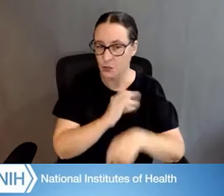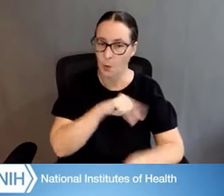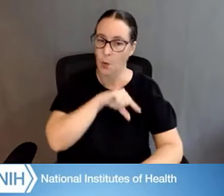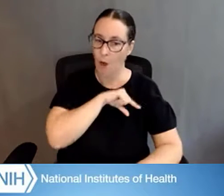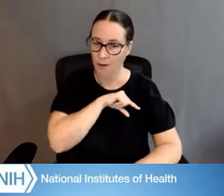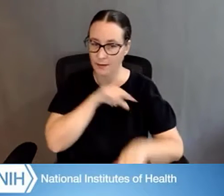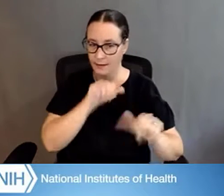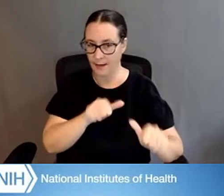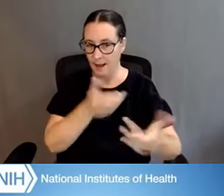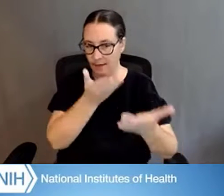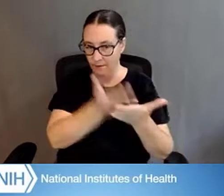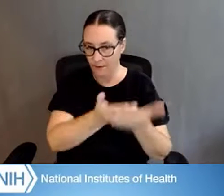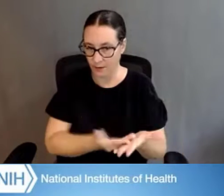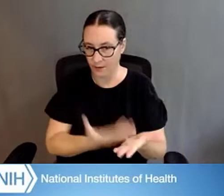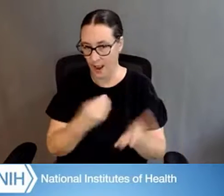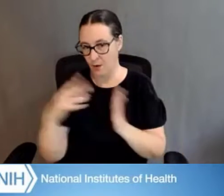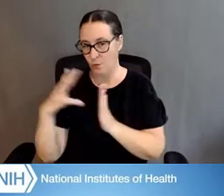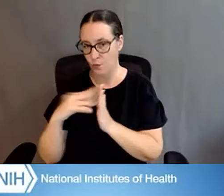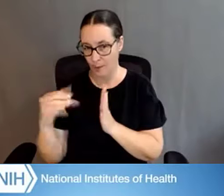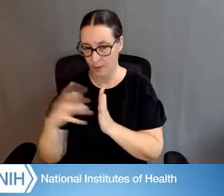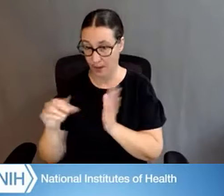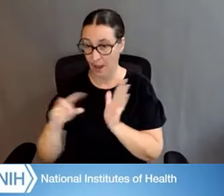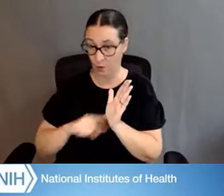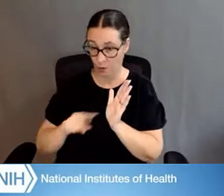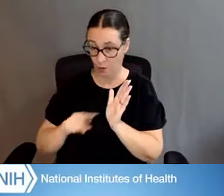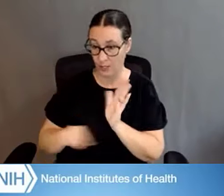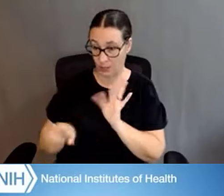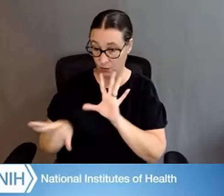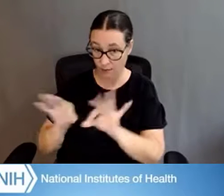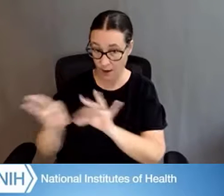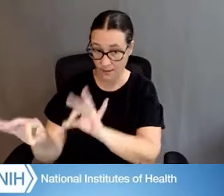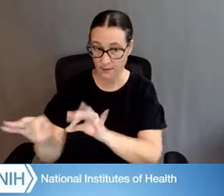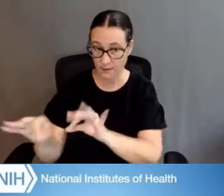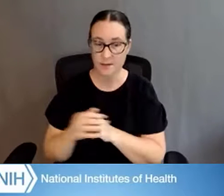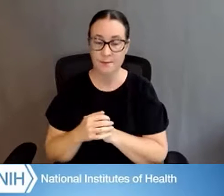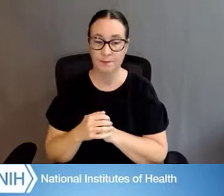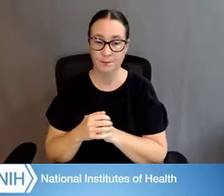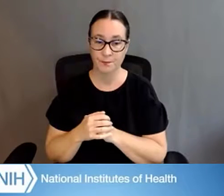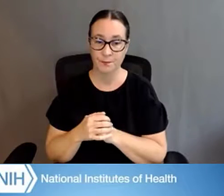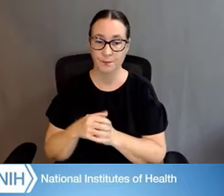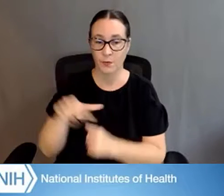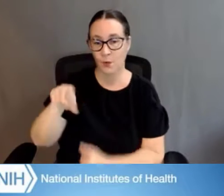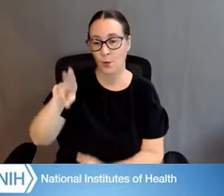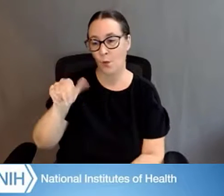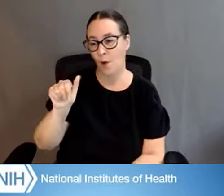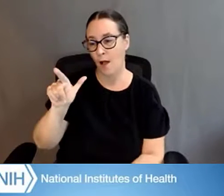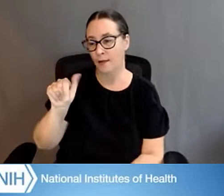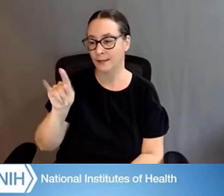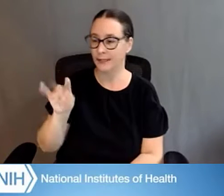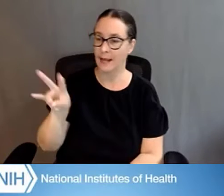and replicate the research findings. Qualitative data are often shared,